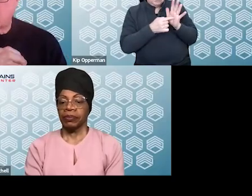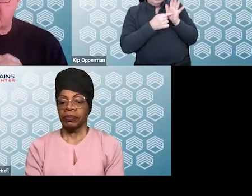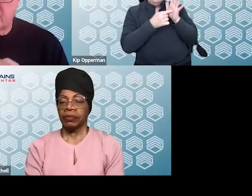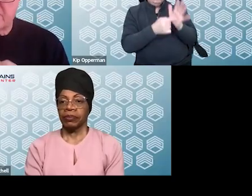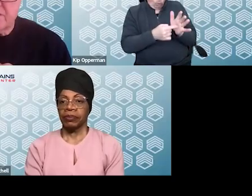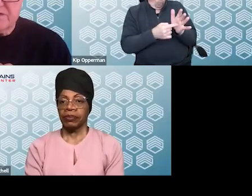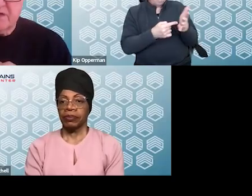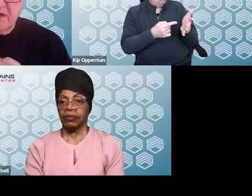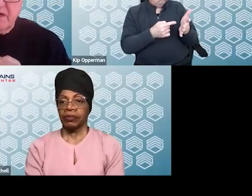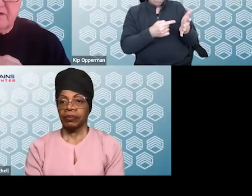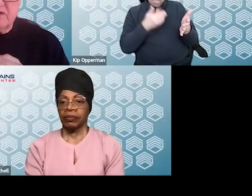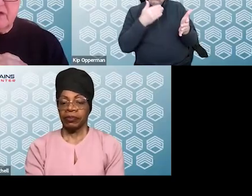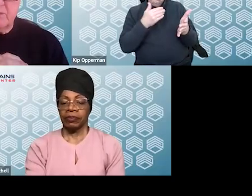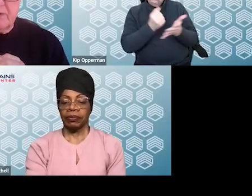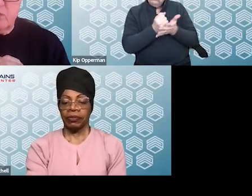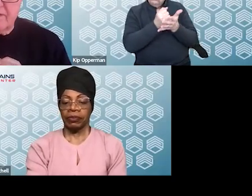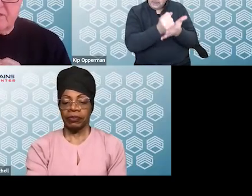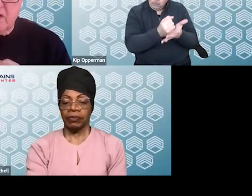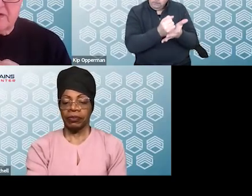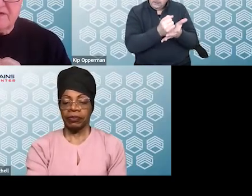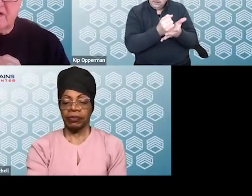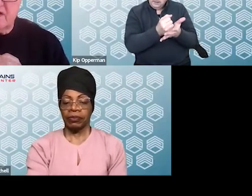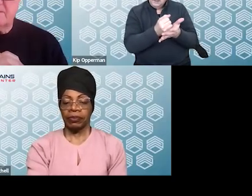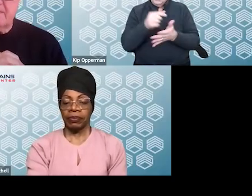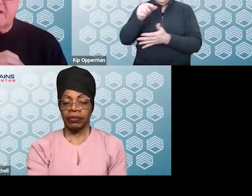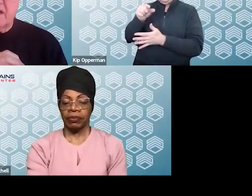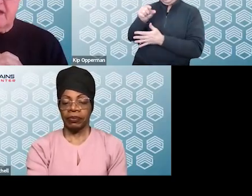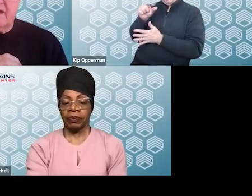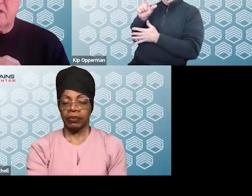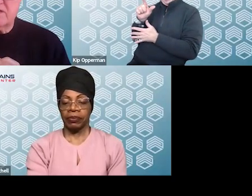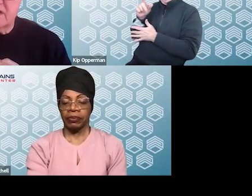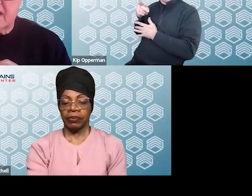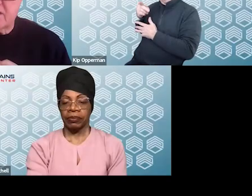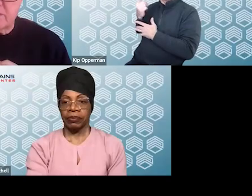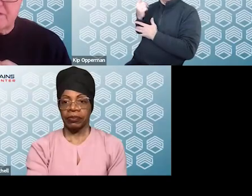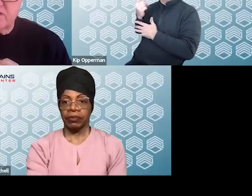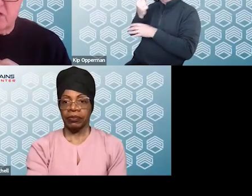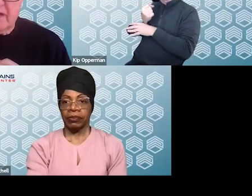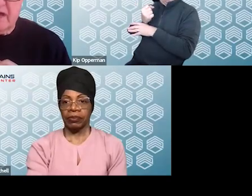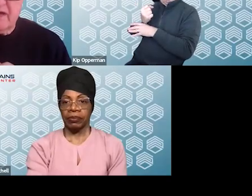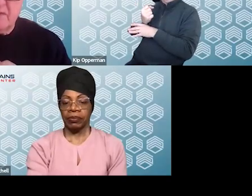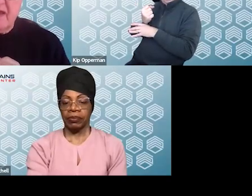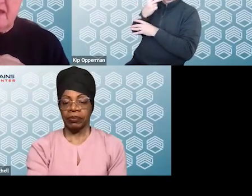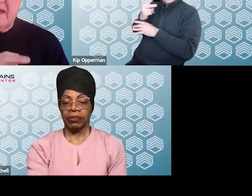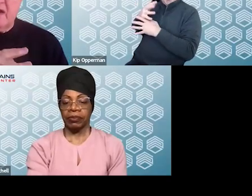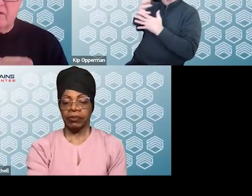There's a great deal of interest in the GLP-1 drugs, and there's a lot of research going on.